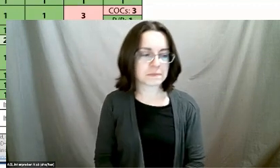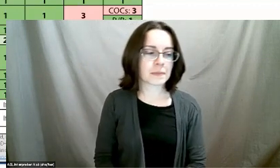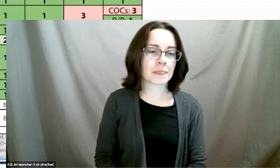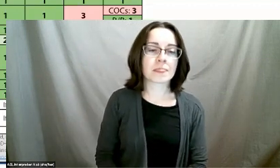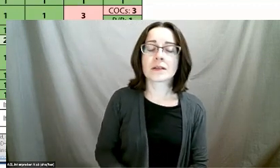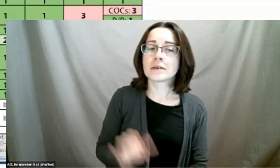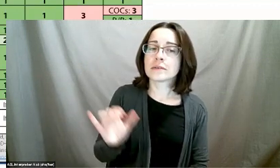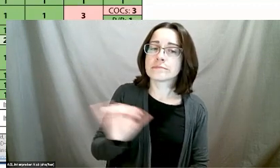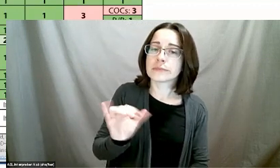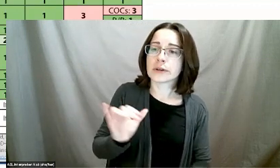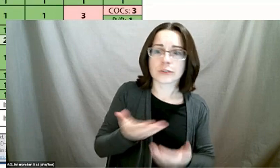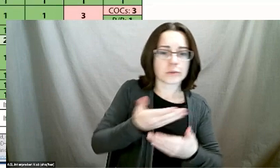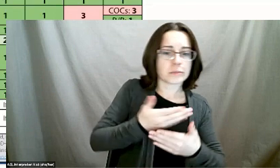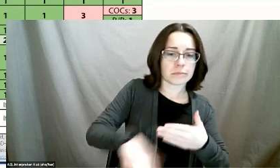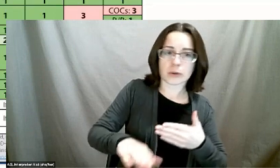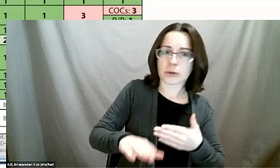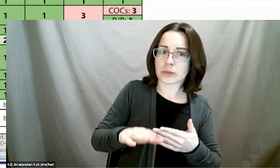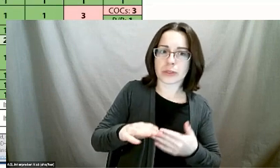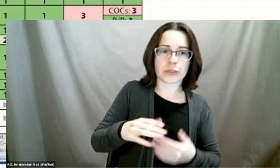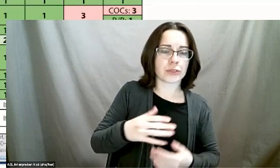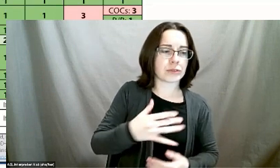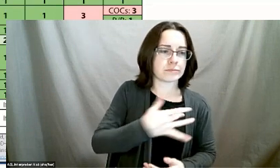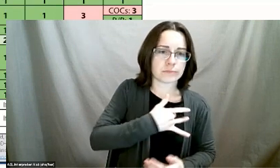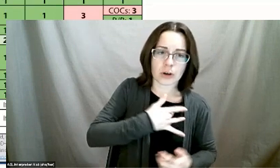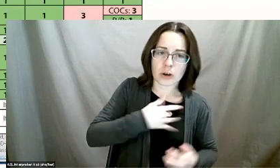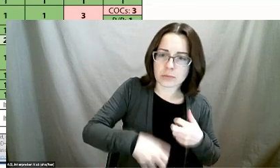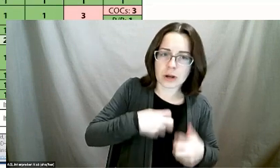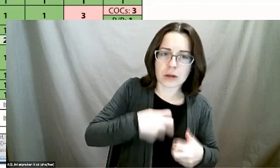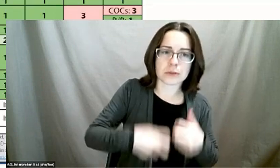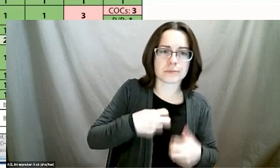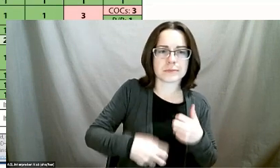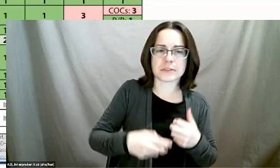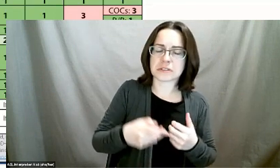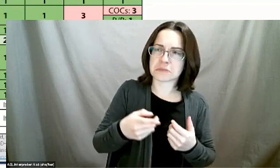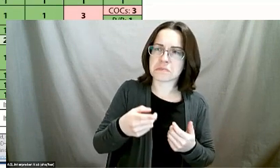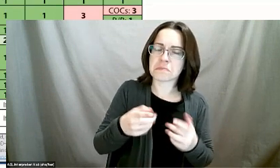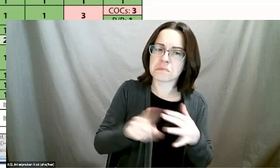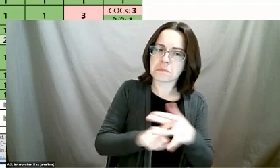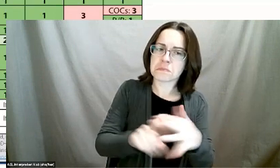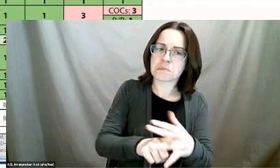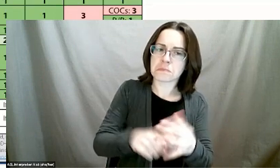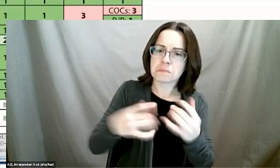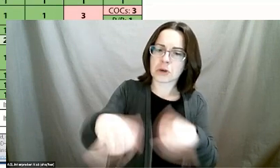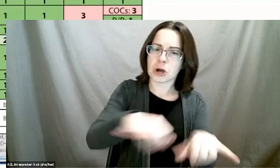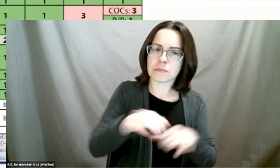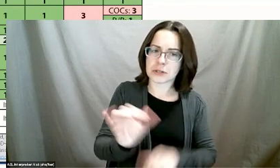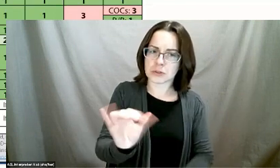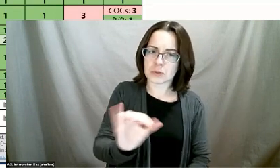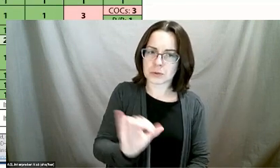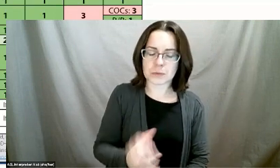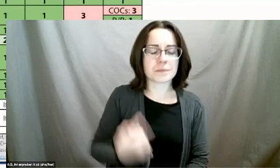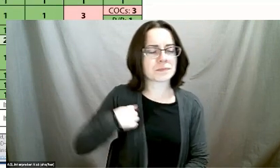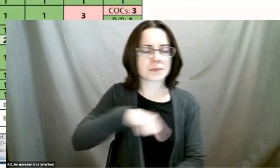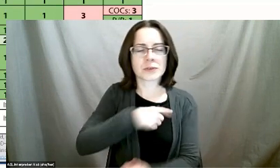such as heart defects are not that unusual. So again, we use the medical eligibility criteria to help guide